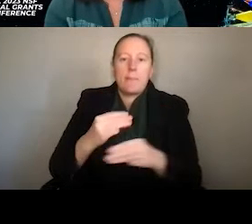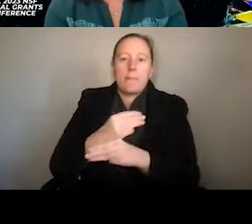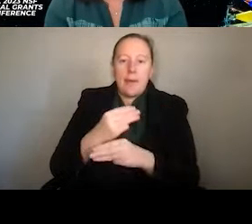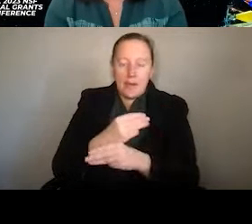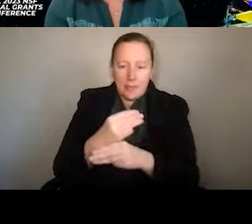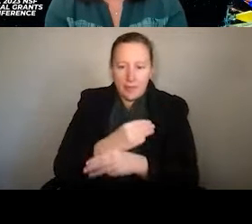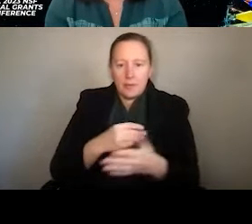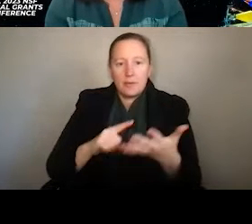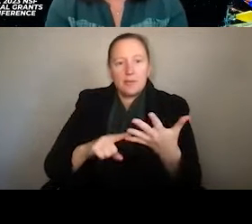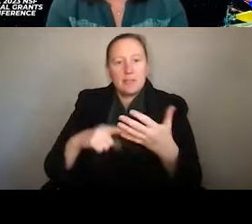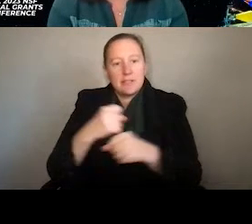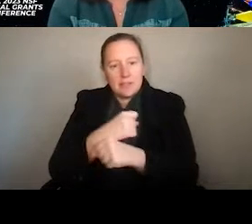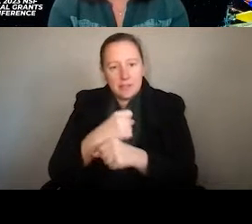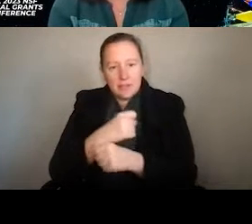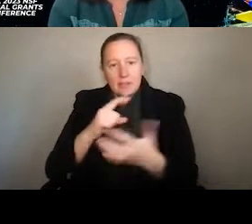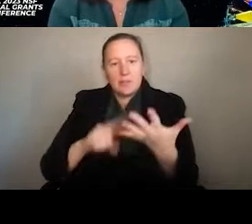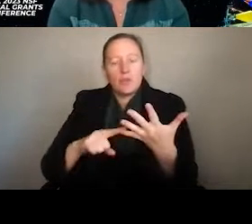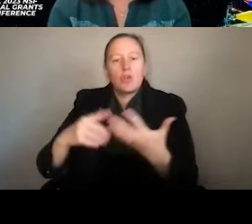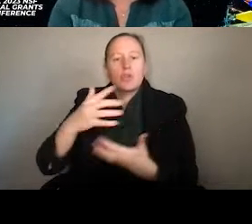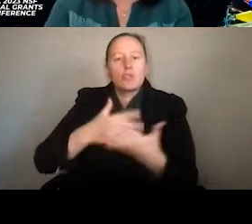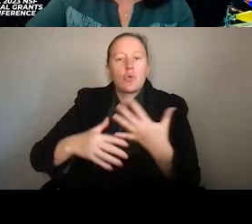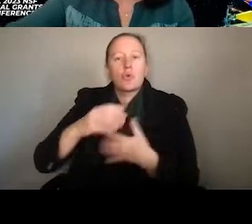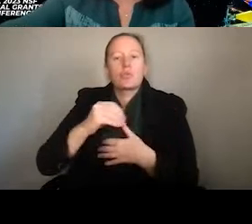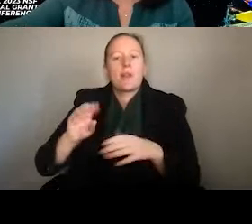statistics, and social and behavioral sciences.